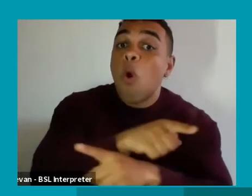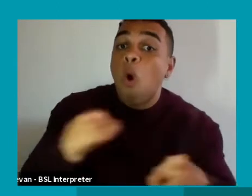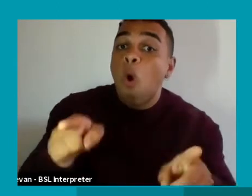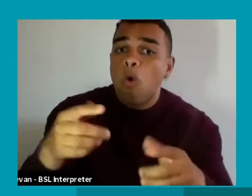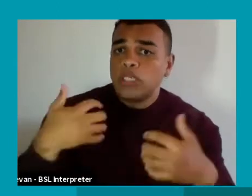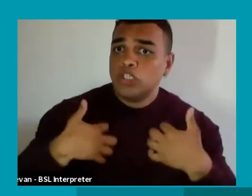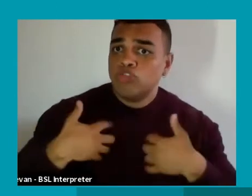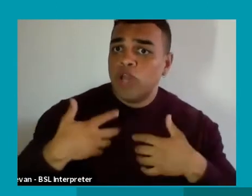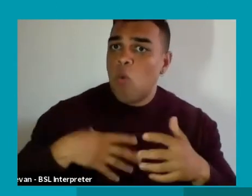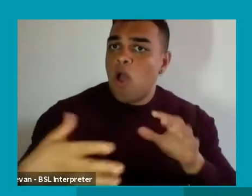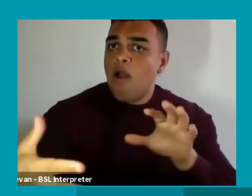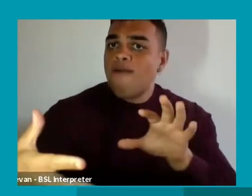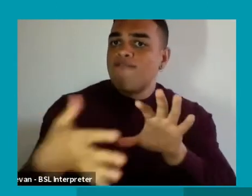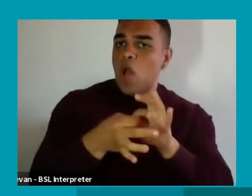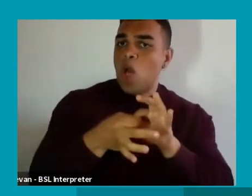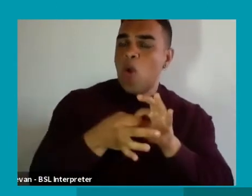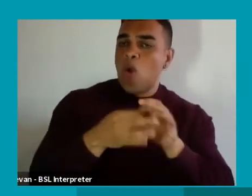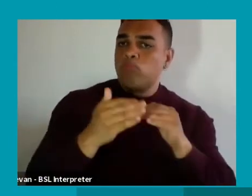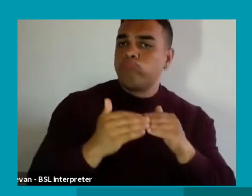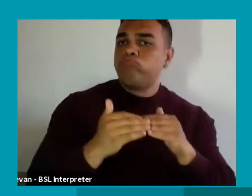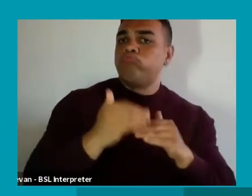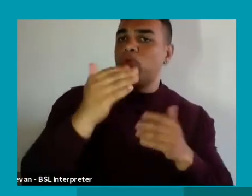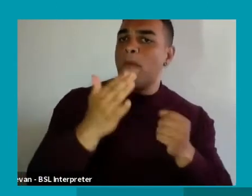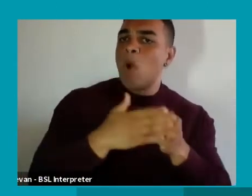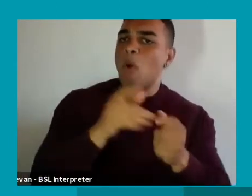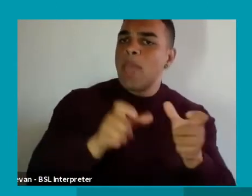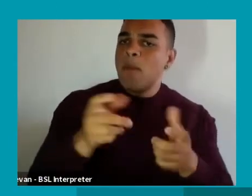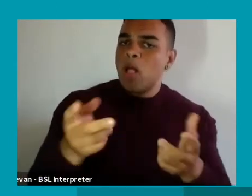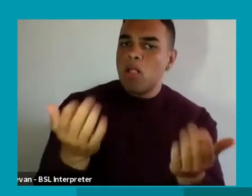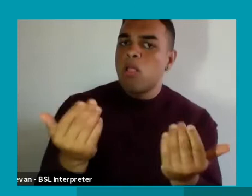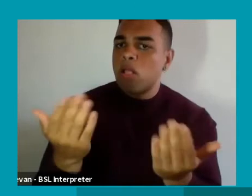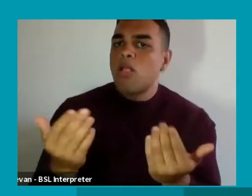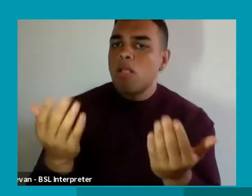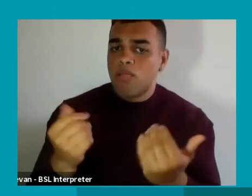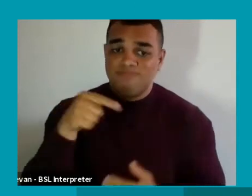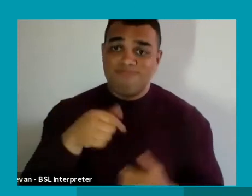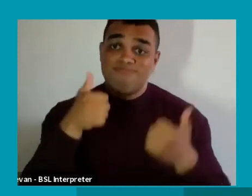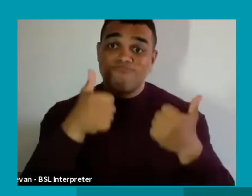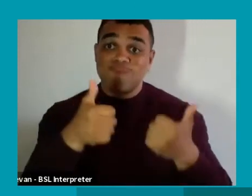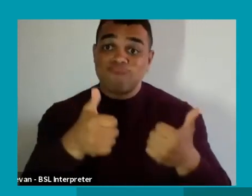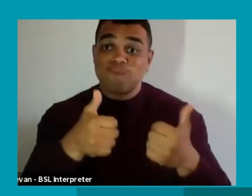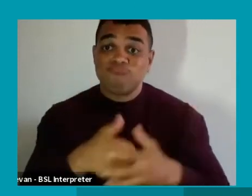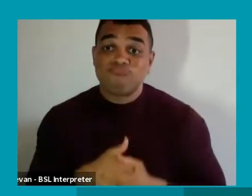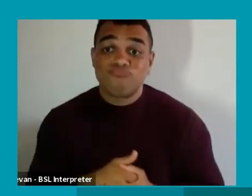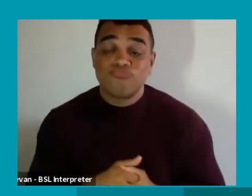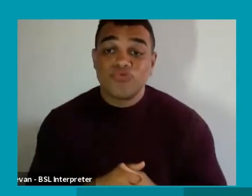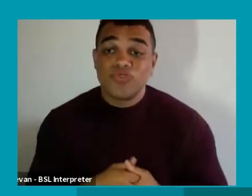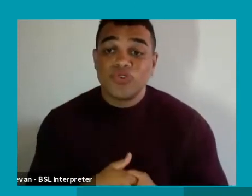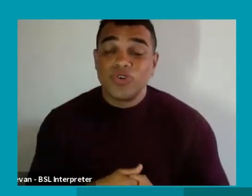qualitative outcomes which you can't. You know you can't leave these bigger percentage on. And that's when you come back to PAR